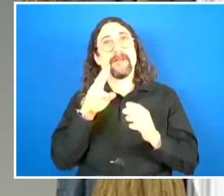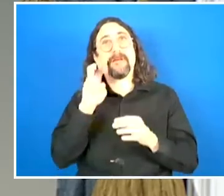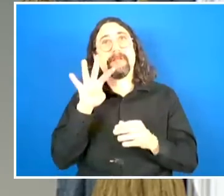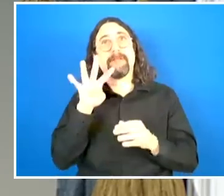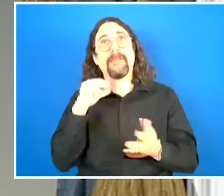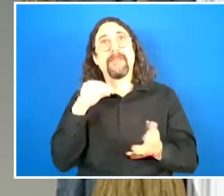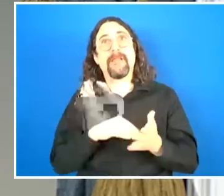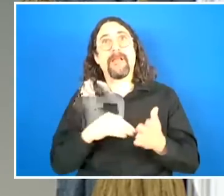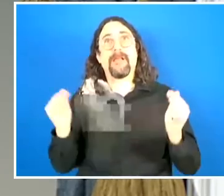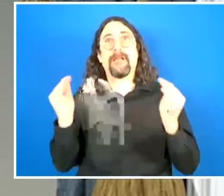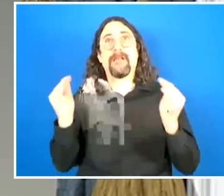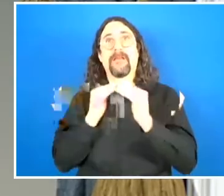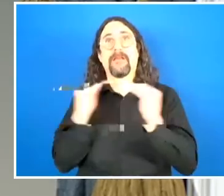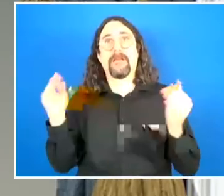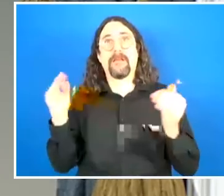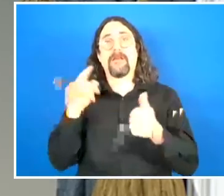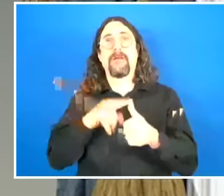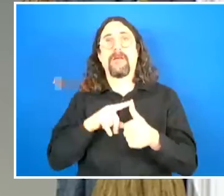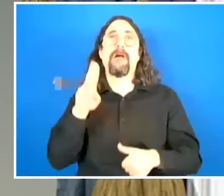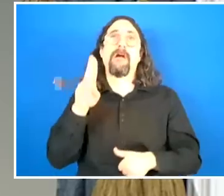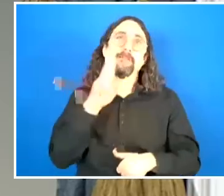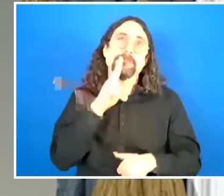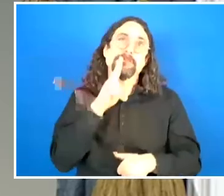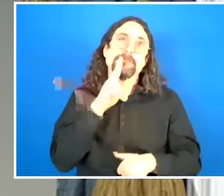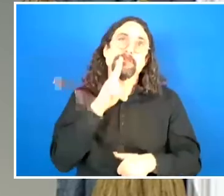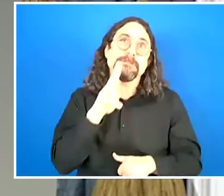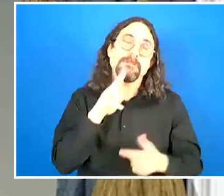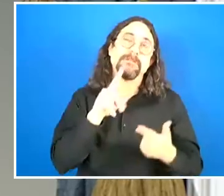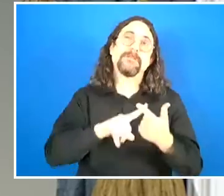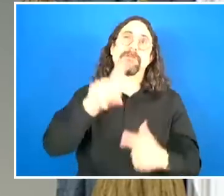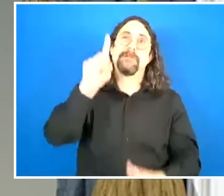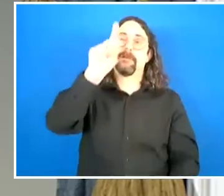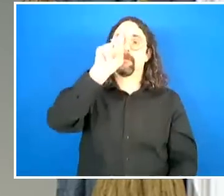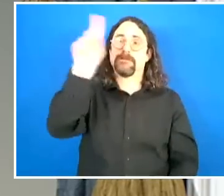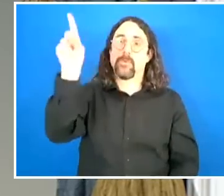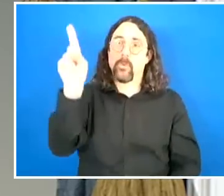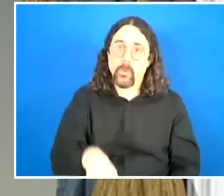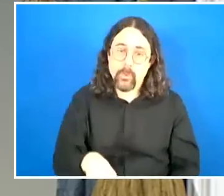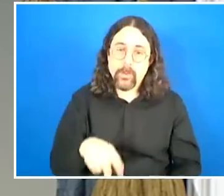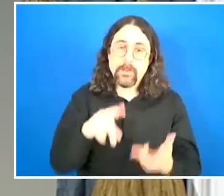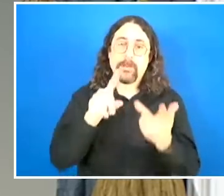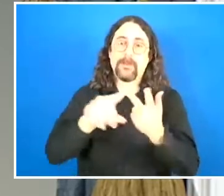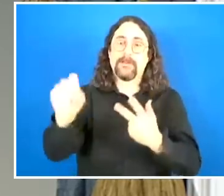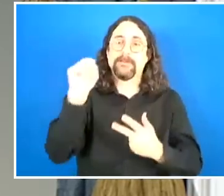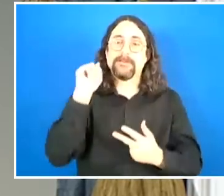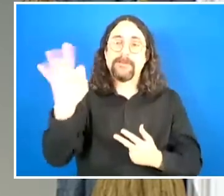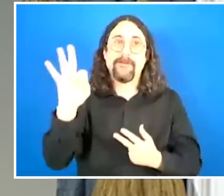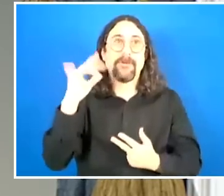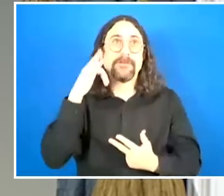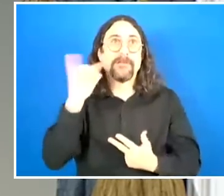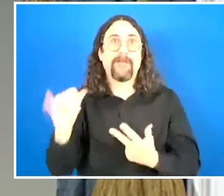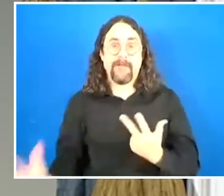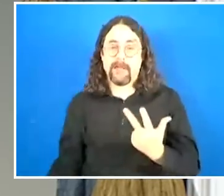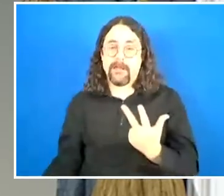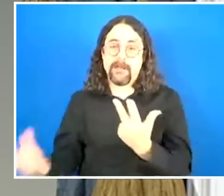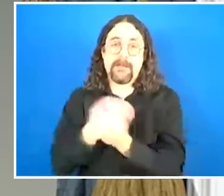COMBINED IS THAT NUMBER. SO WE SHOULD BE VERY PROUD OF THE WORK THAT WE'VE